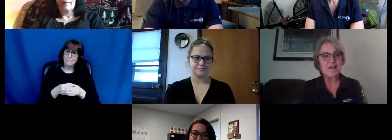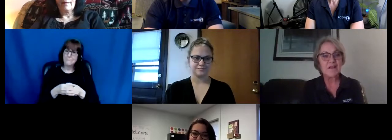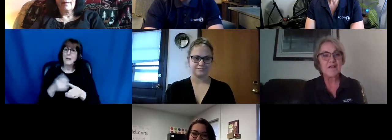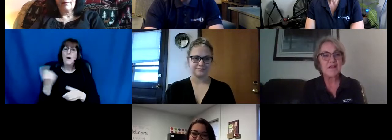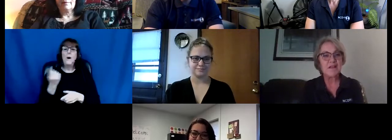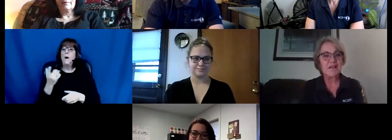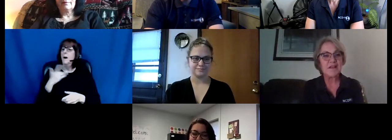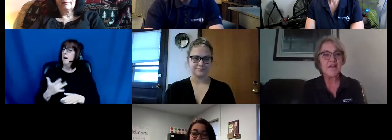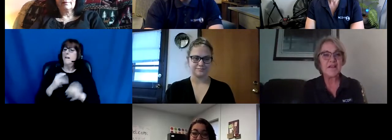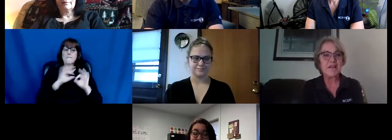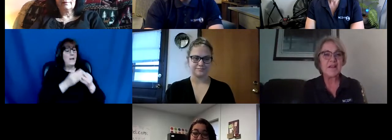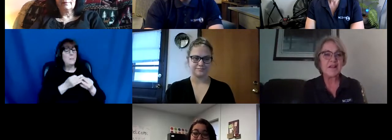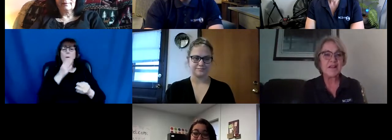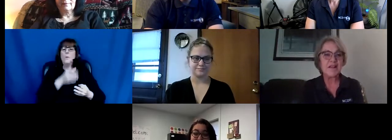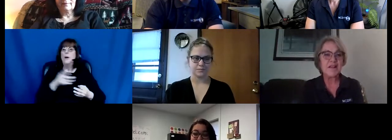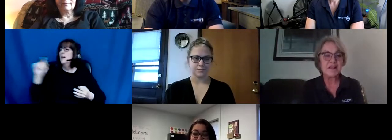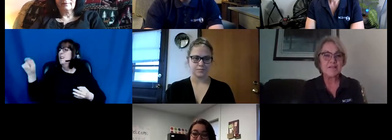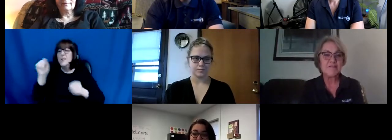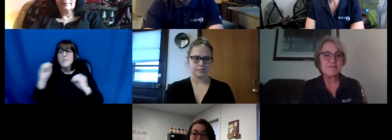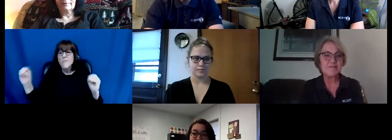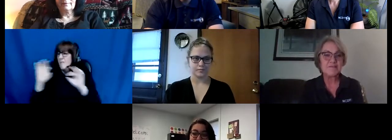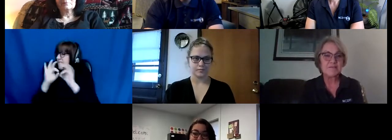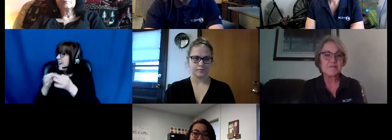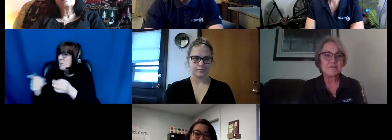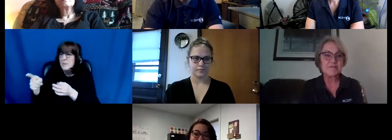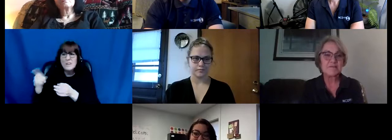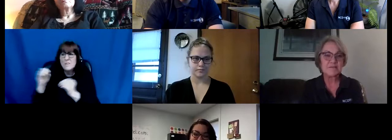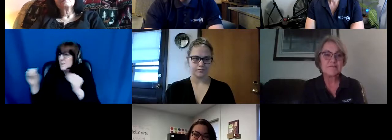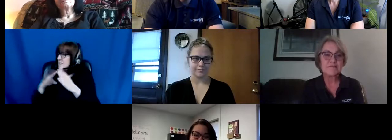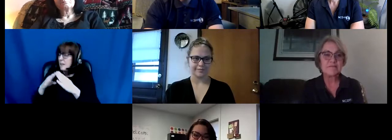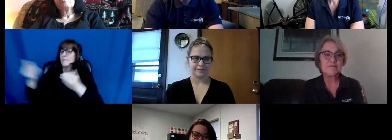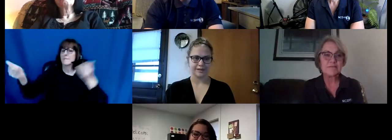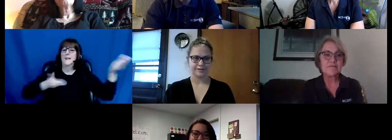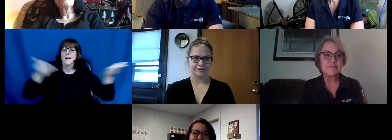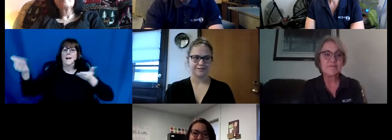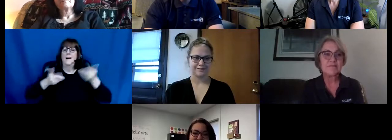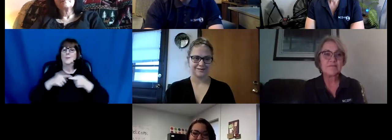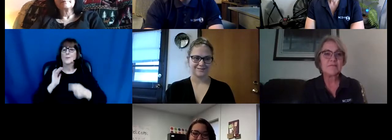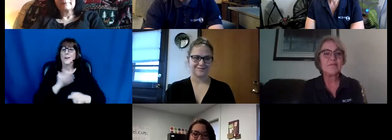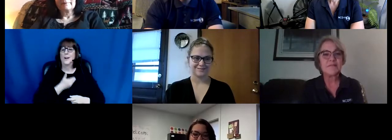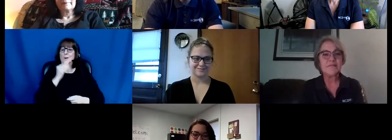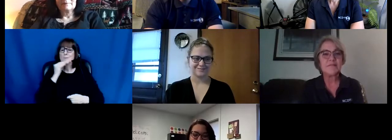who didn't have immediate family in town so we would call them orphan holidays um but it was